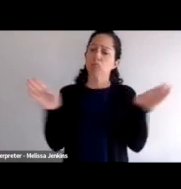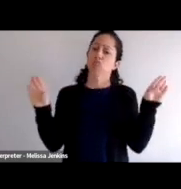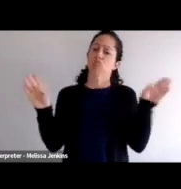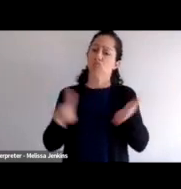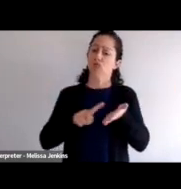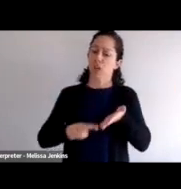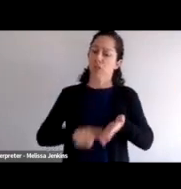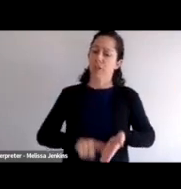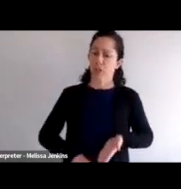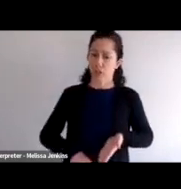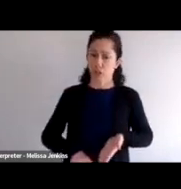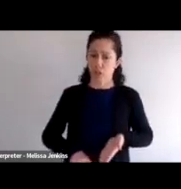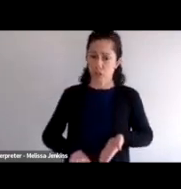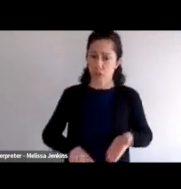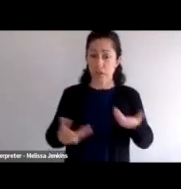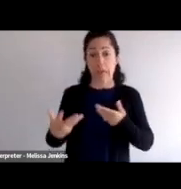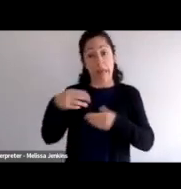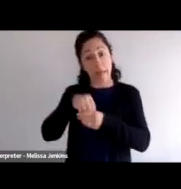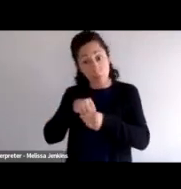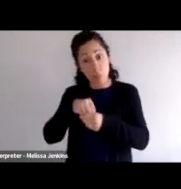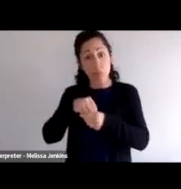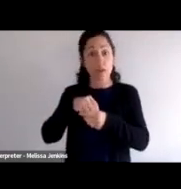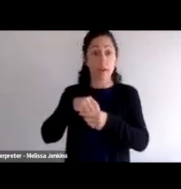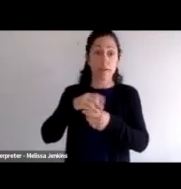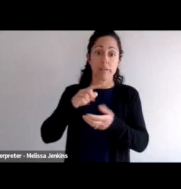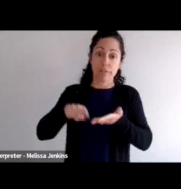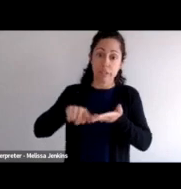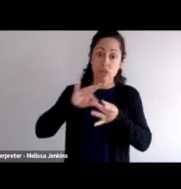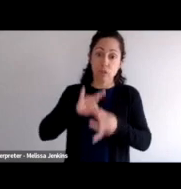including research about age race and ethnicity or